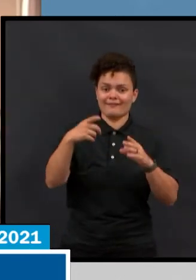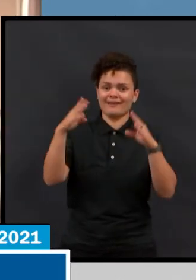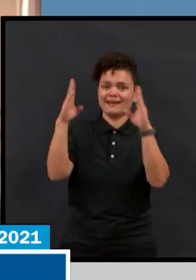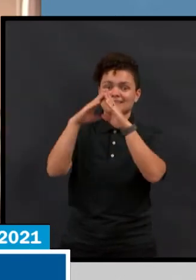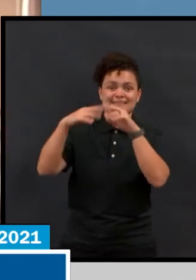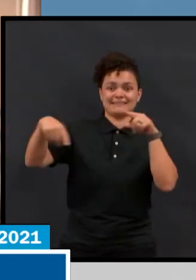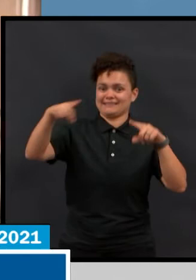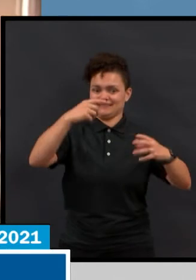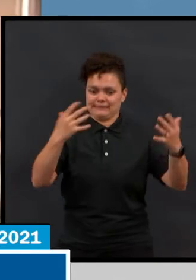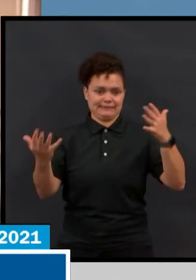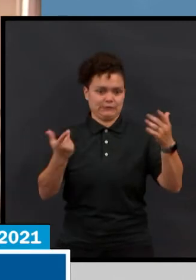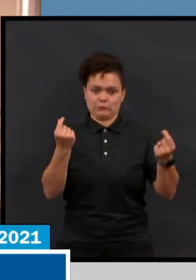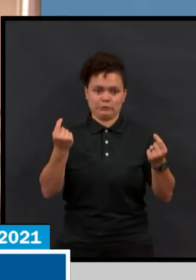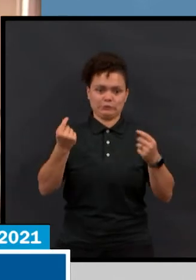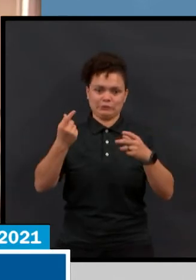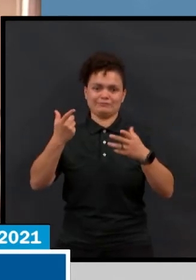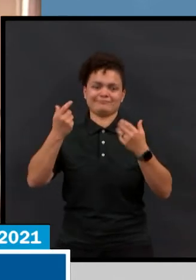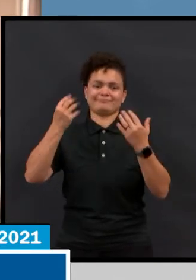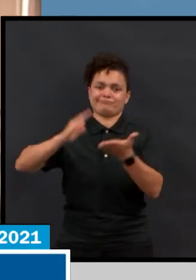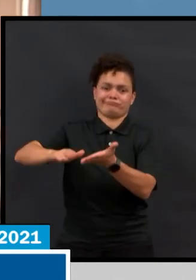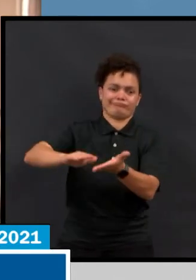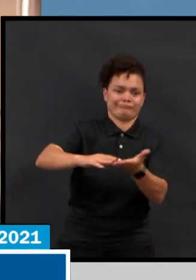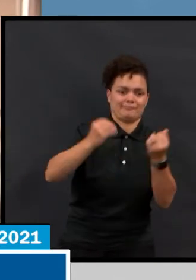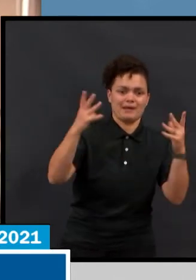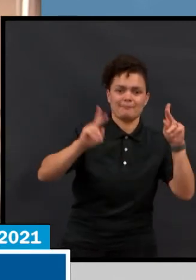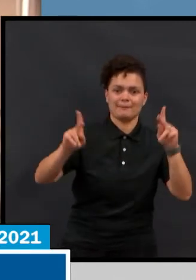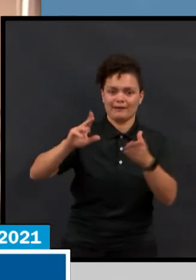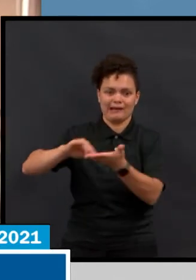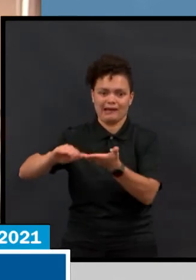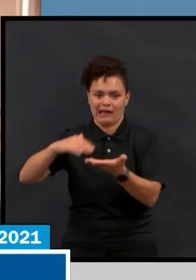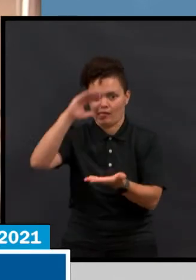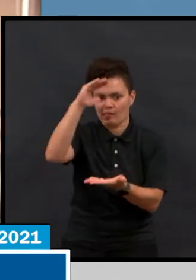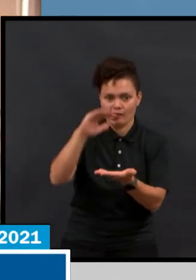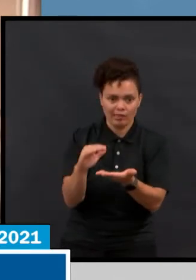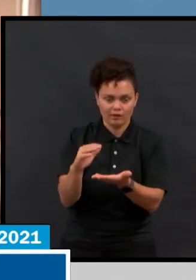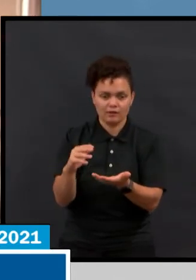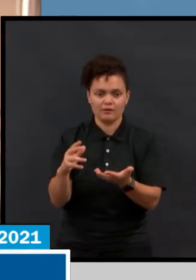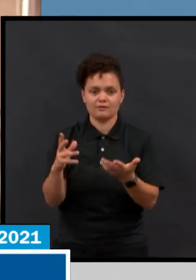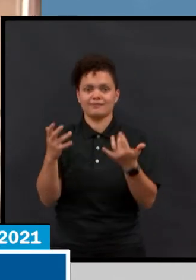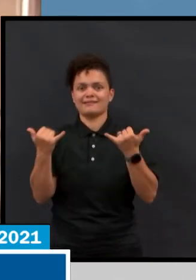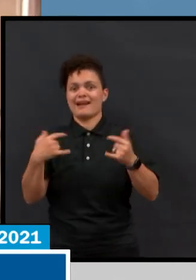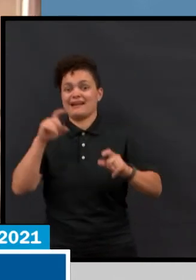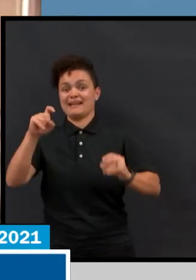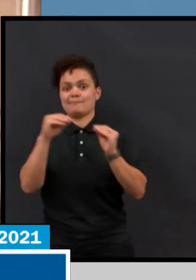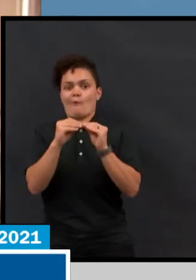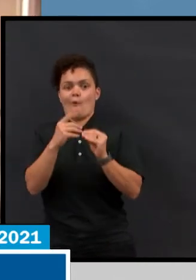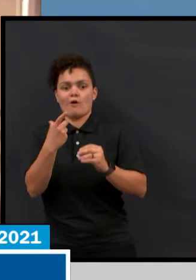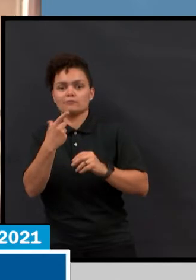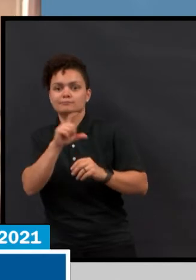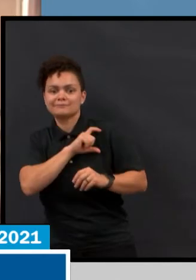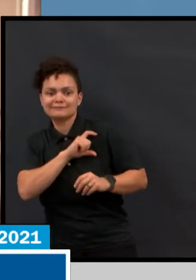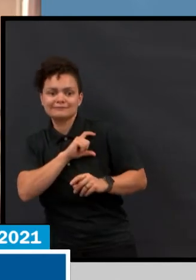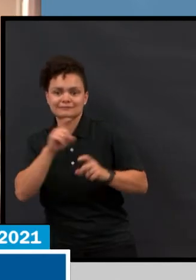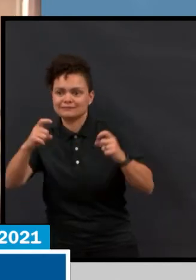a need for more officers and we're asking for your help not only in the police department